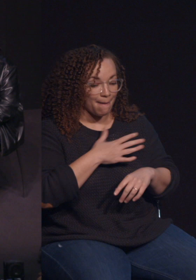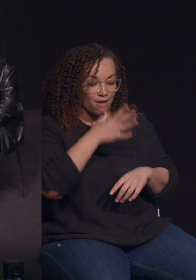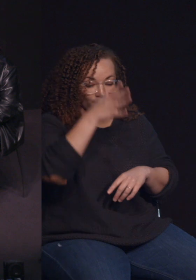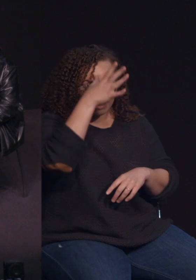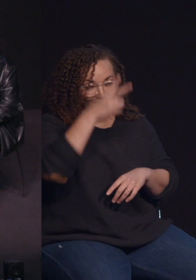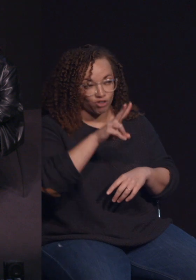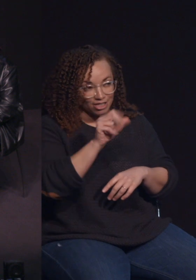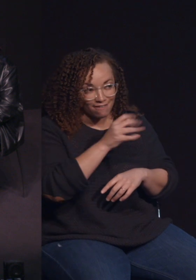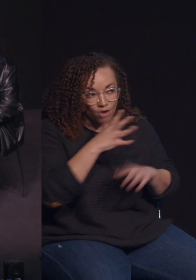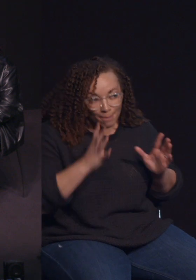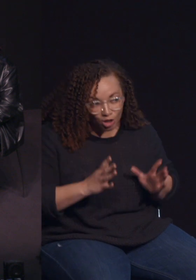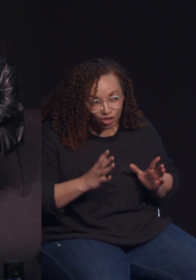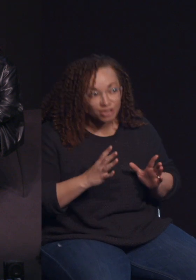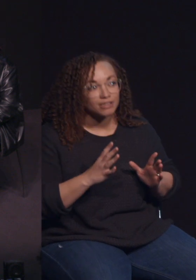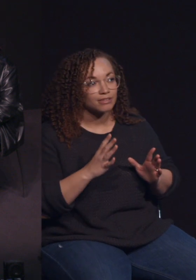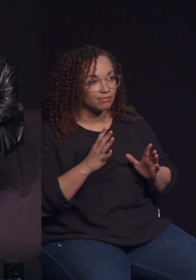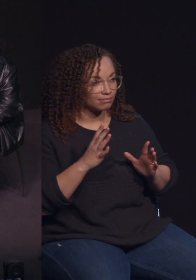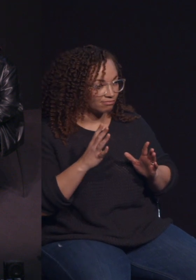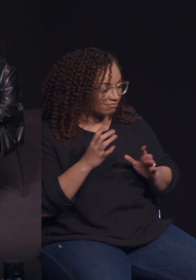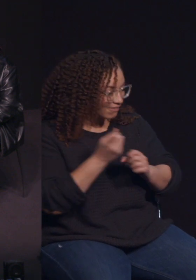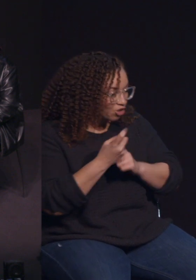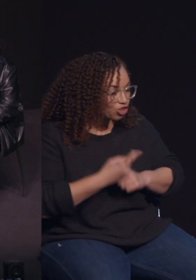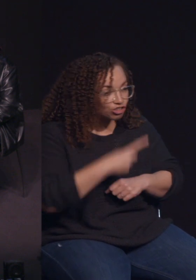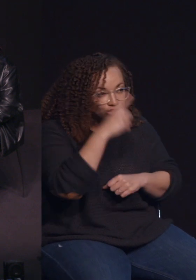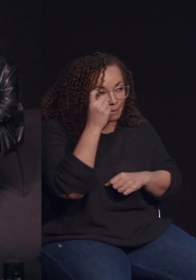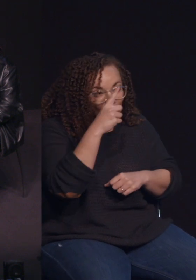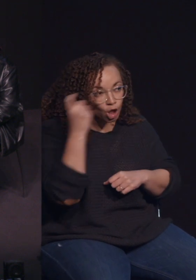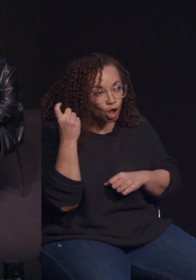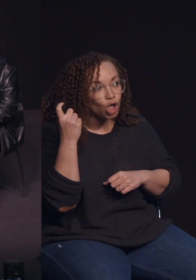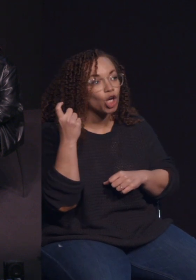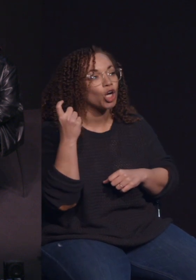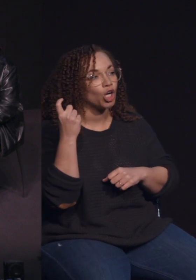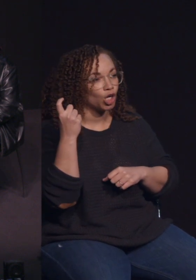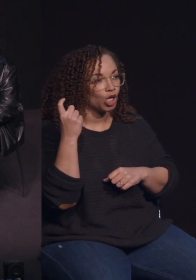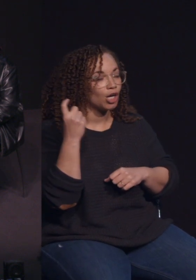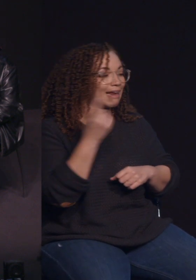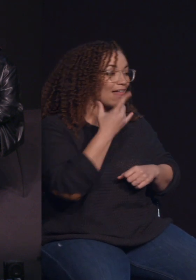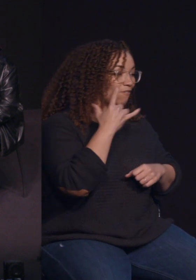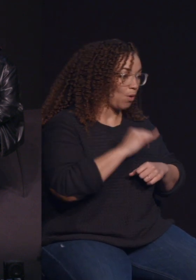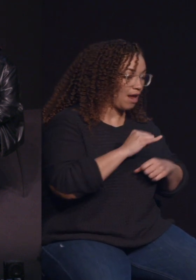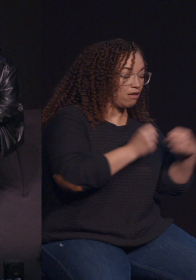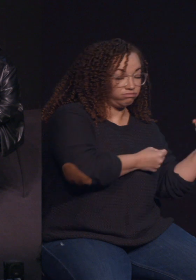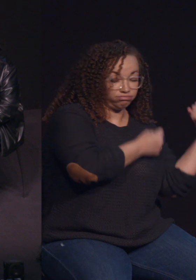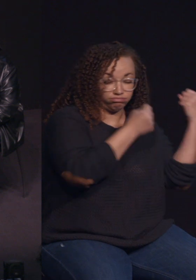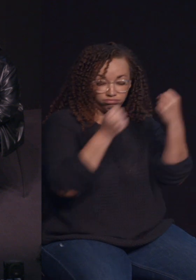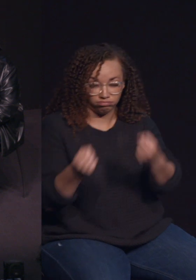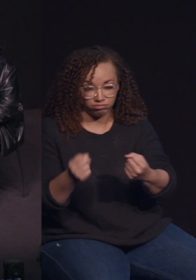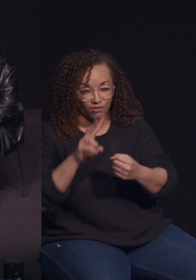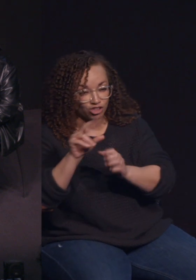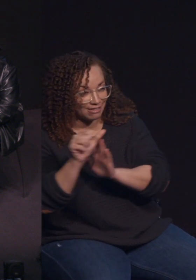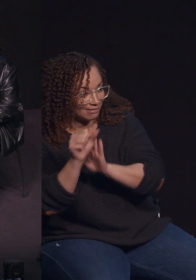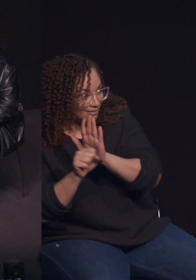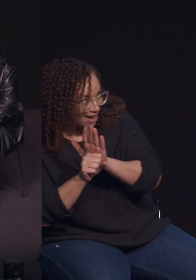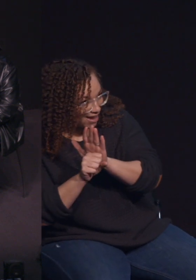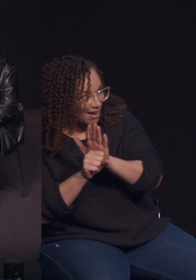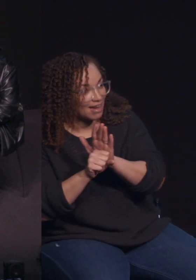Every summer we drove across country from California to Virginia to hang out with my grandparents and my-- not my grandparents, I'm sorry,